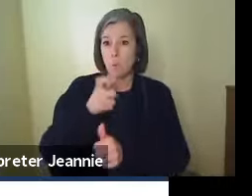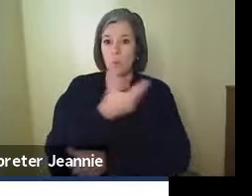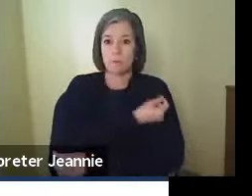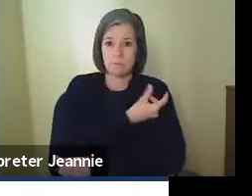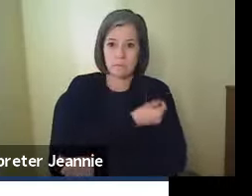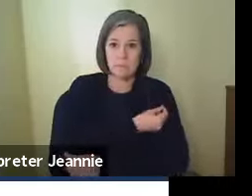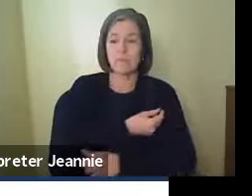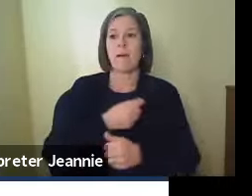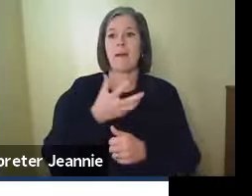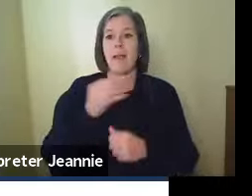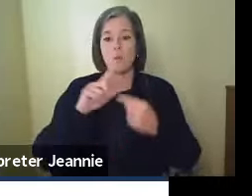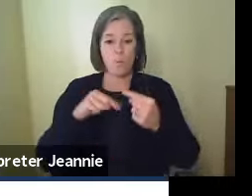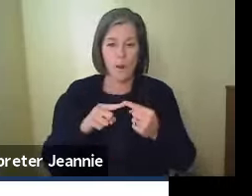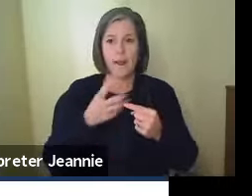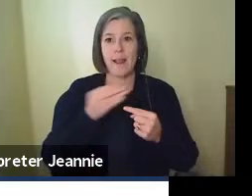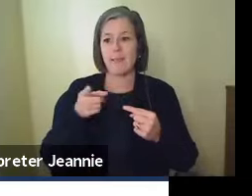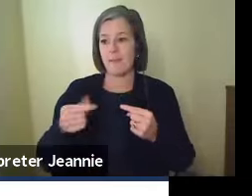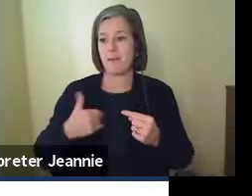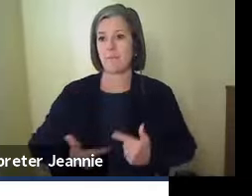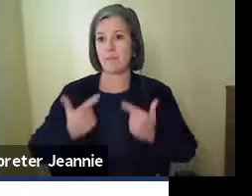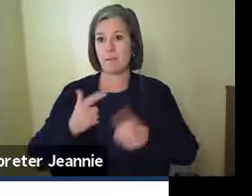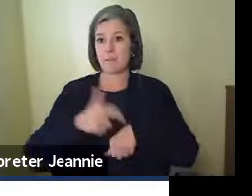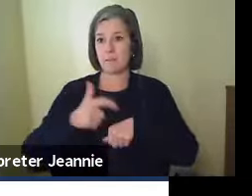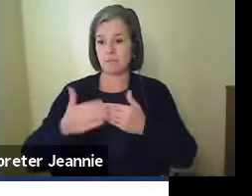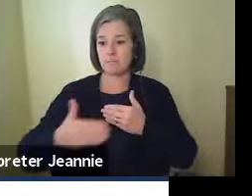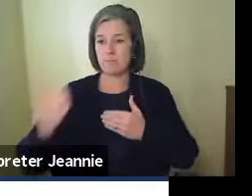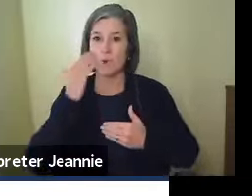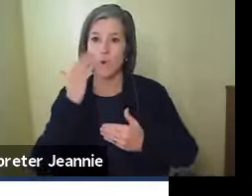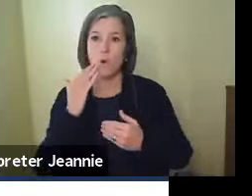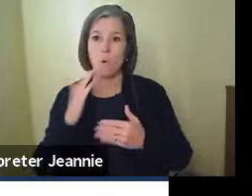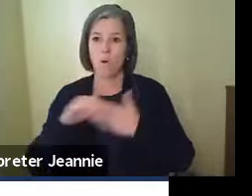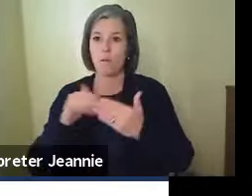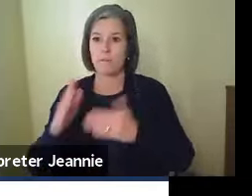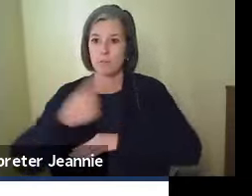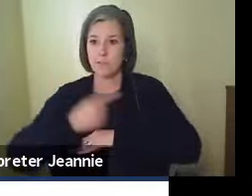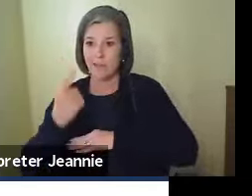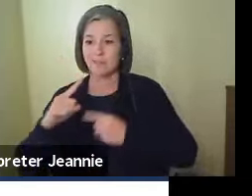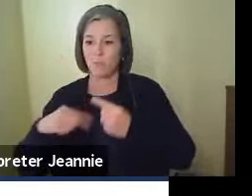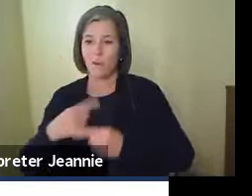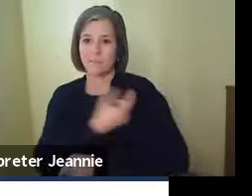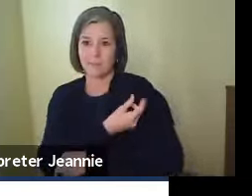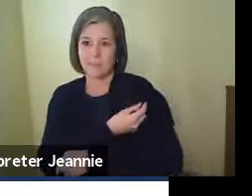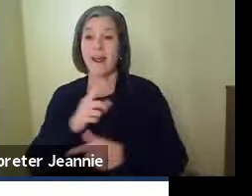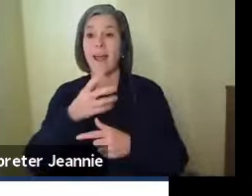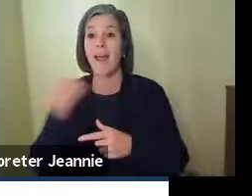And to work the vaccine preventable diseases program so when we have outbreaks of